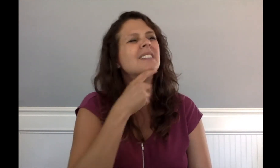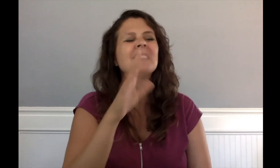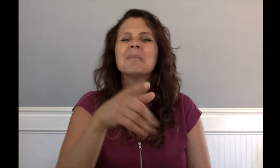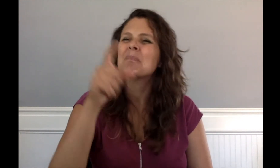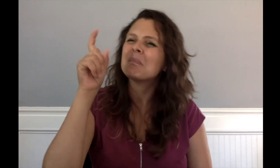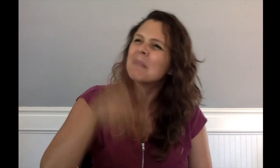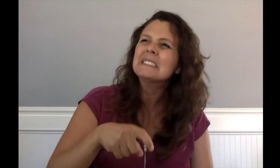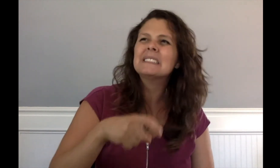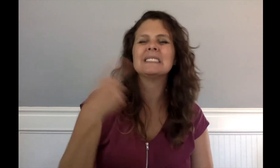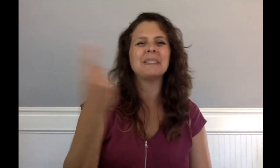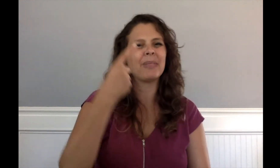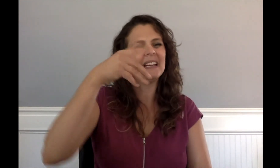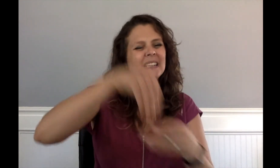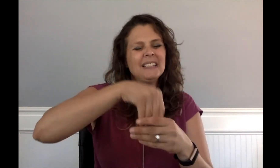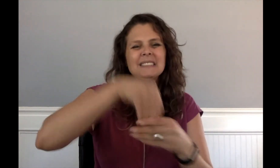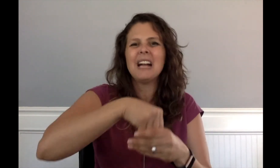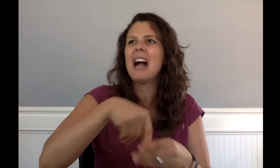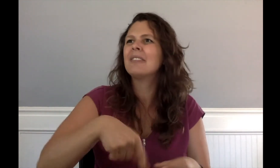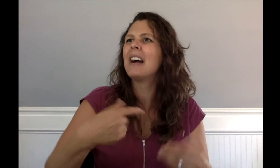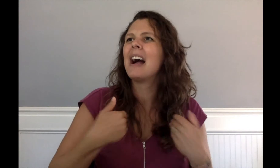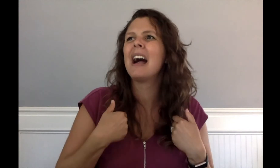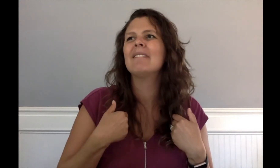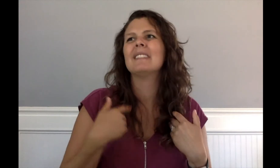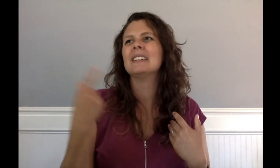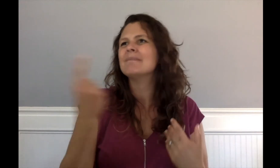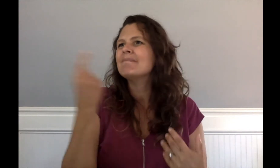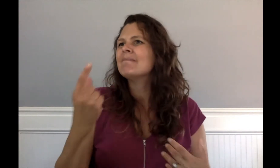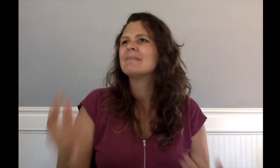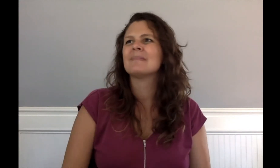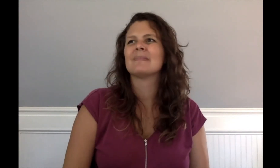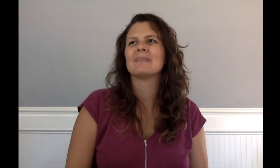"Something that's inside this book," Frog answered.